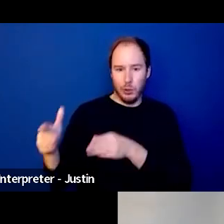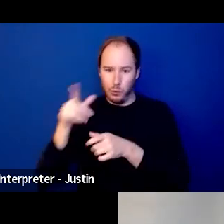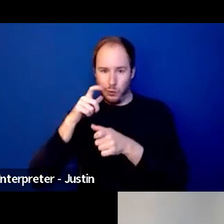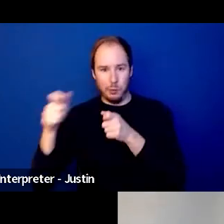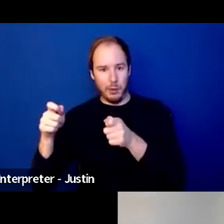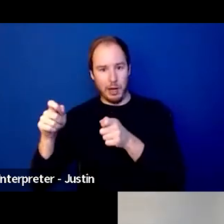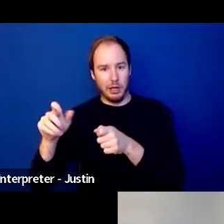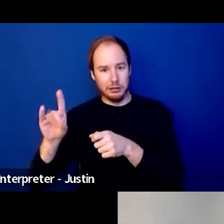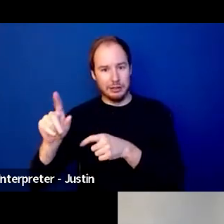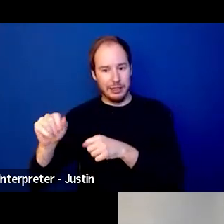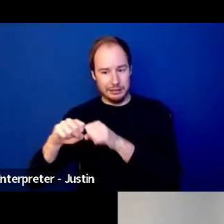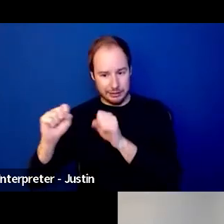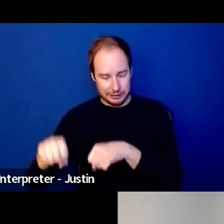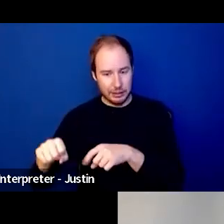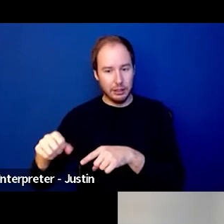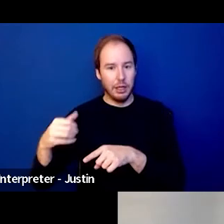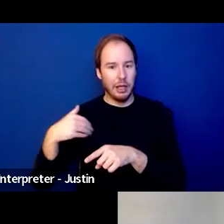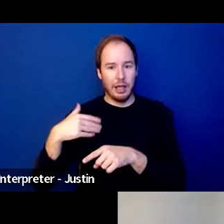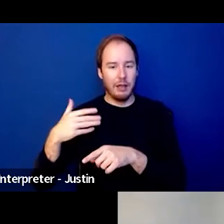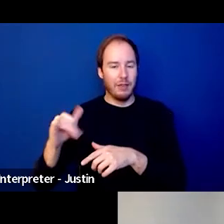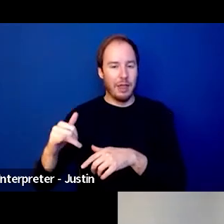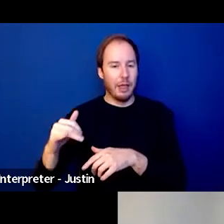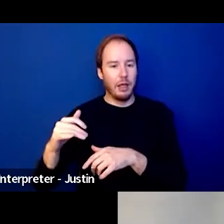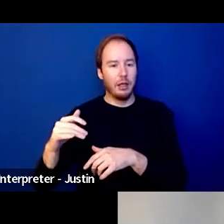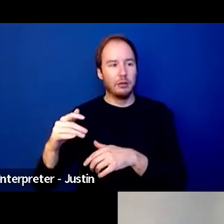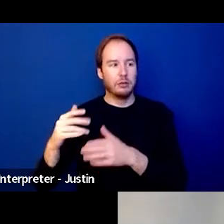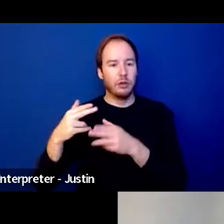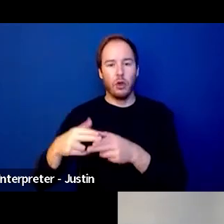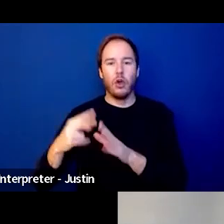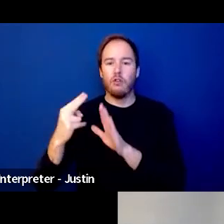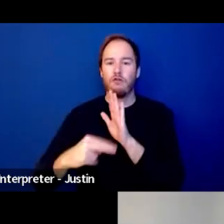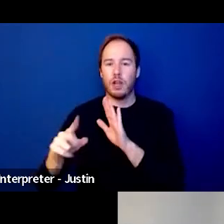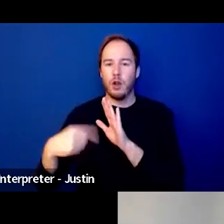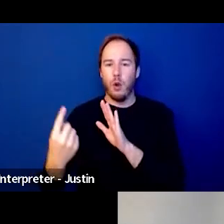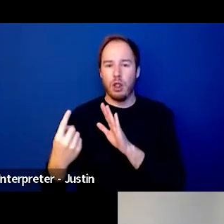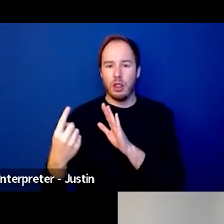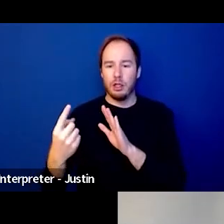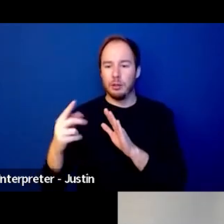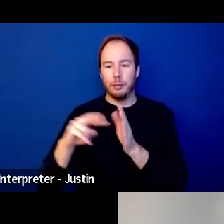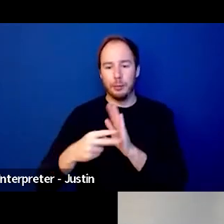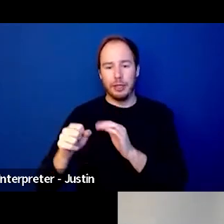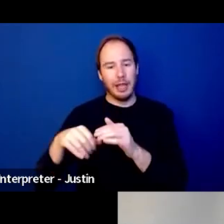and see if that's a potential for you to, we call it read only access, if you're able to get read only access,